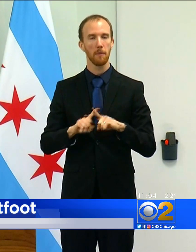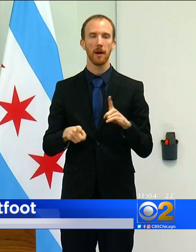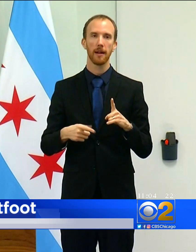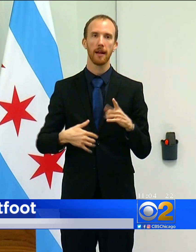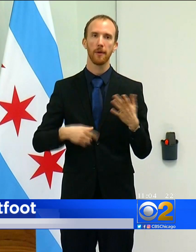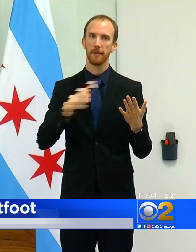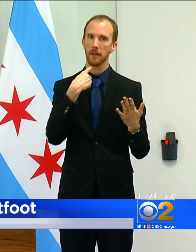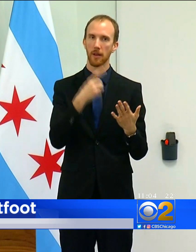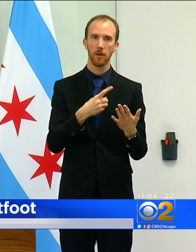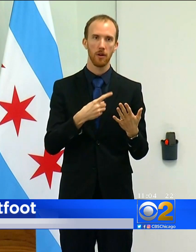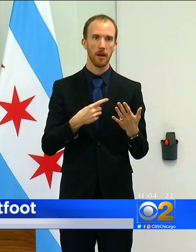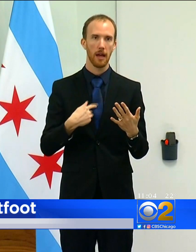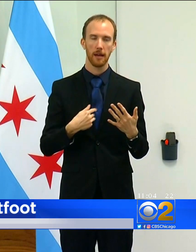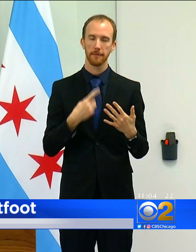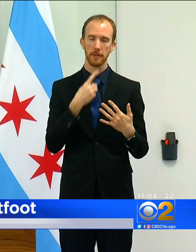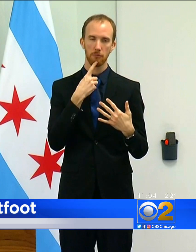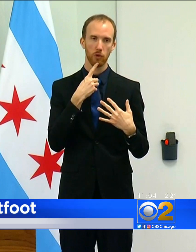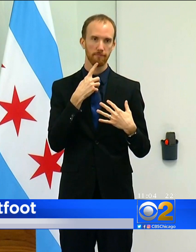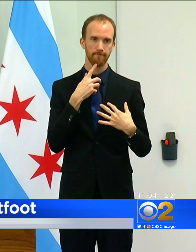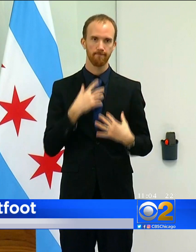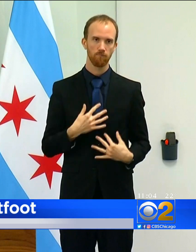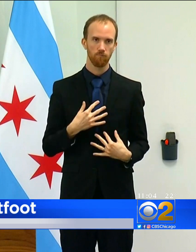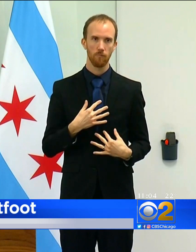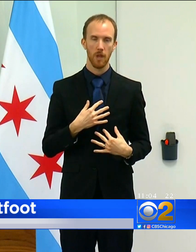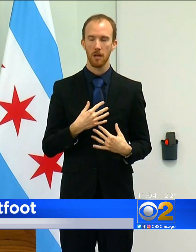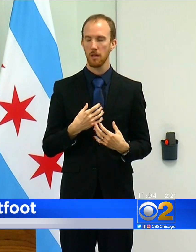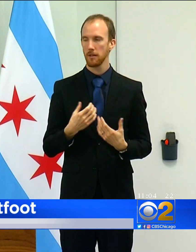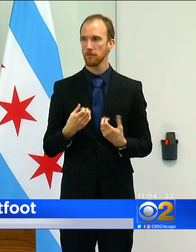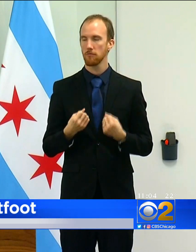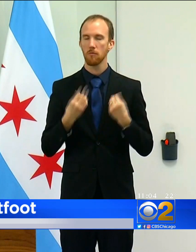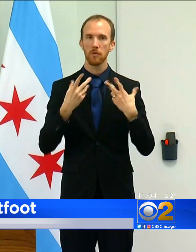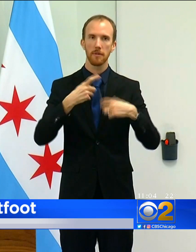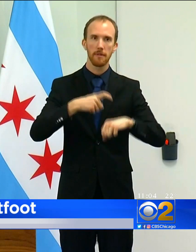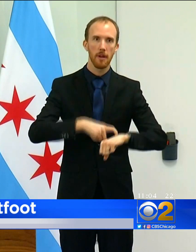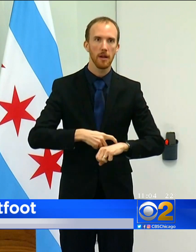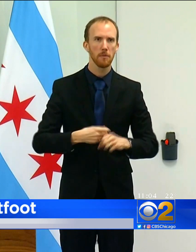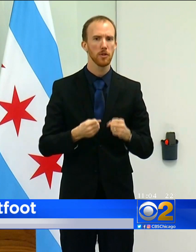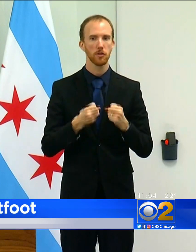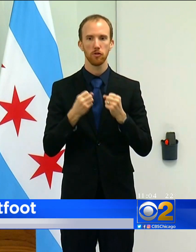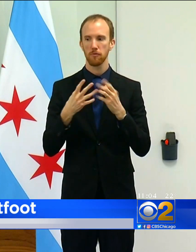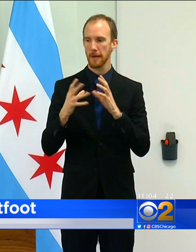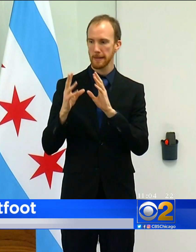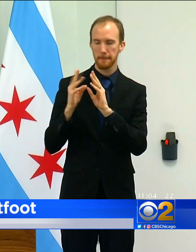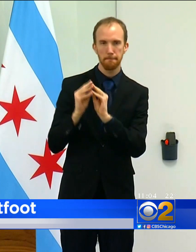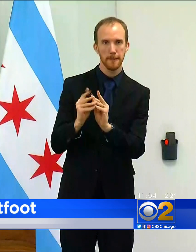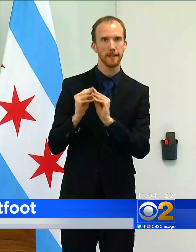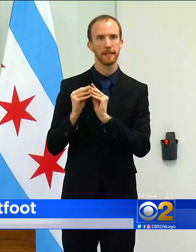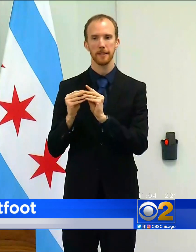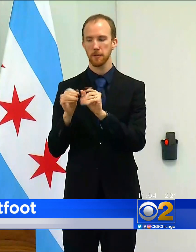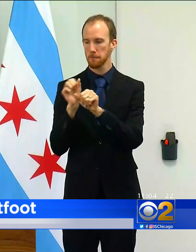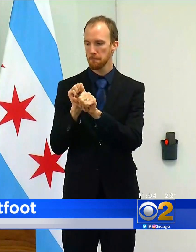THE MAYOR SAID SHE IS JUST ABOUT HAD IT. I AM DEEPLY DISAPPOINTED